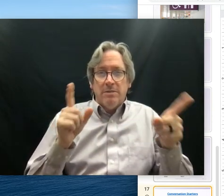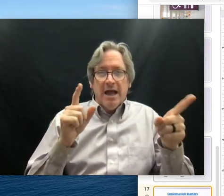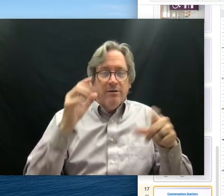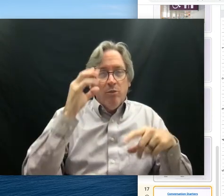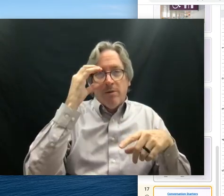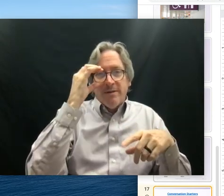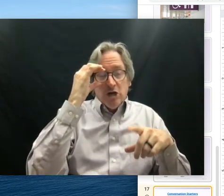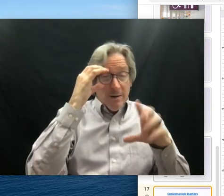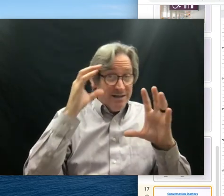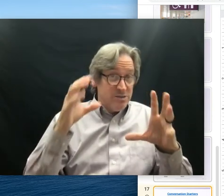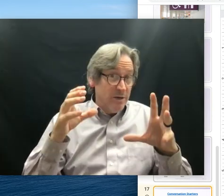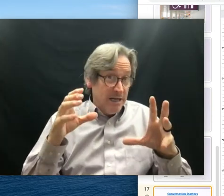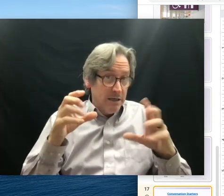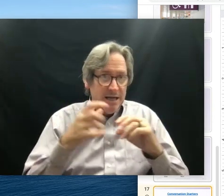and we'll probably talk about this one in class